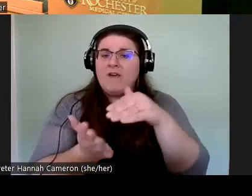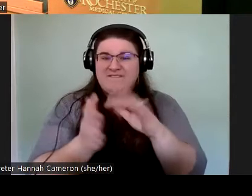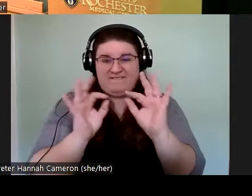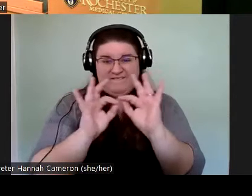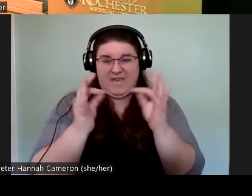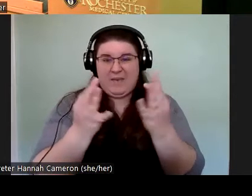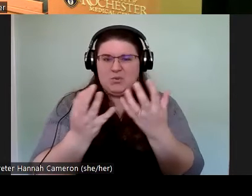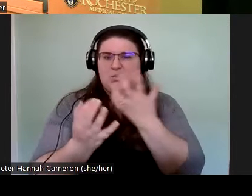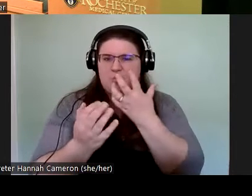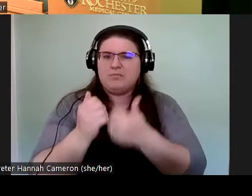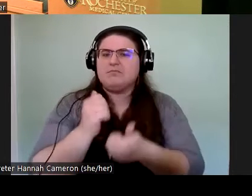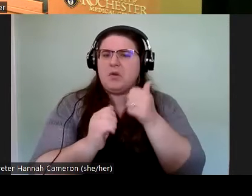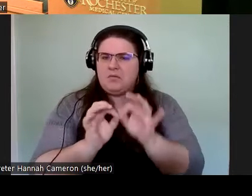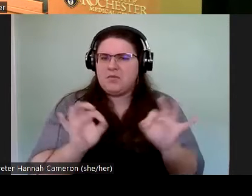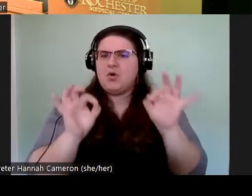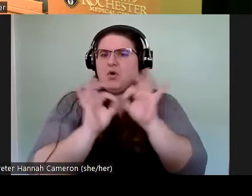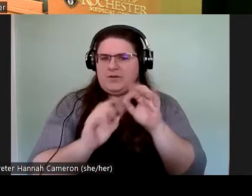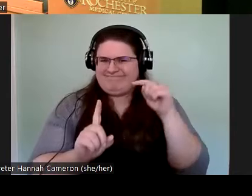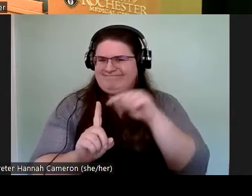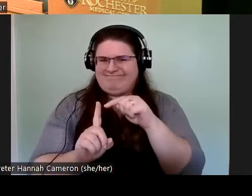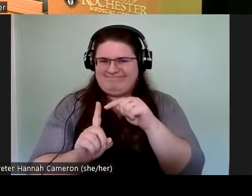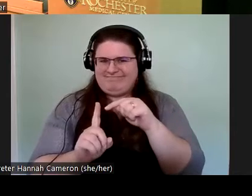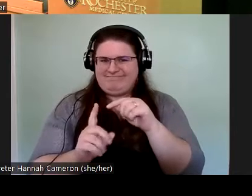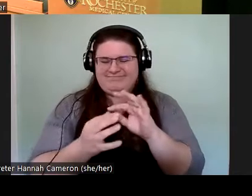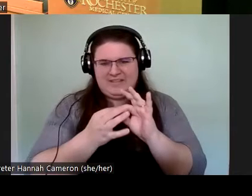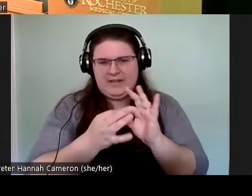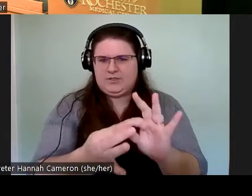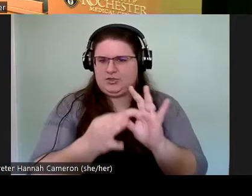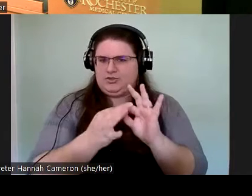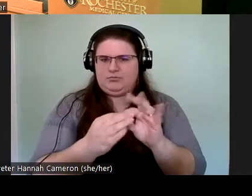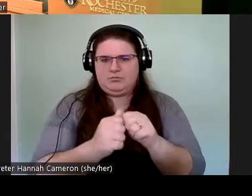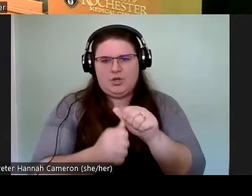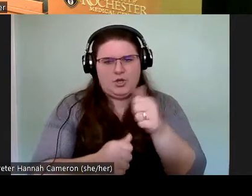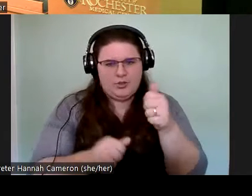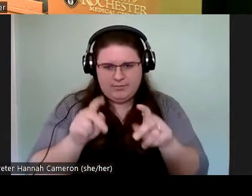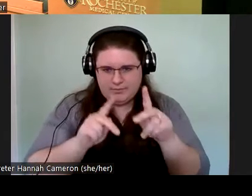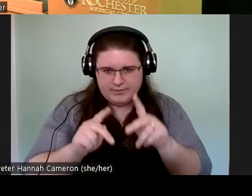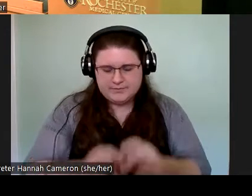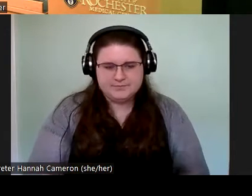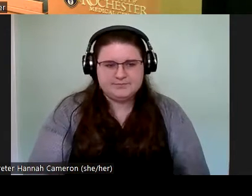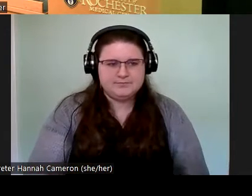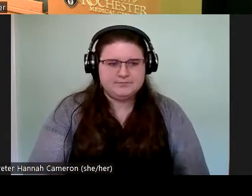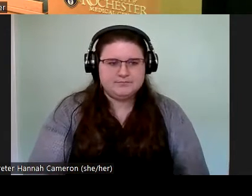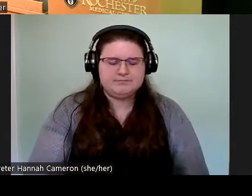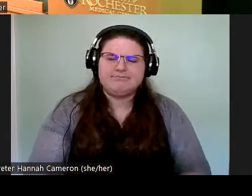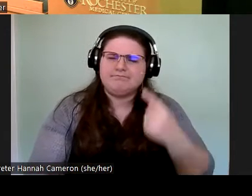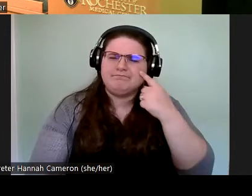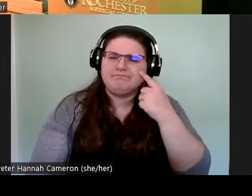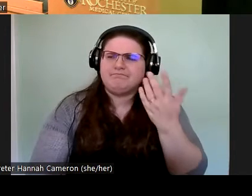Source um of being connected to others and so when we think of um why and why family involvement can